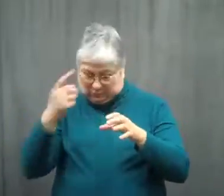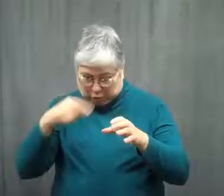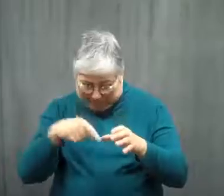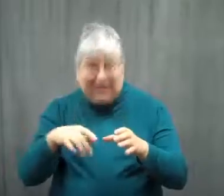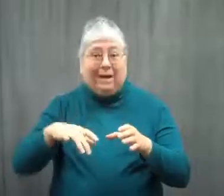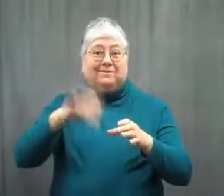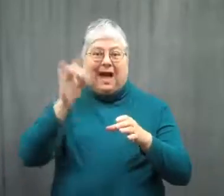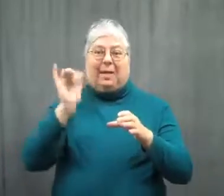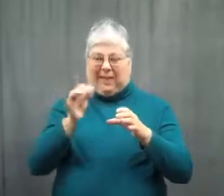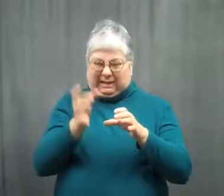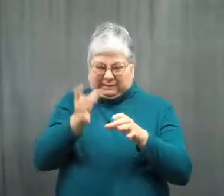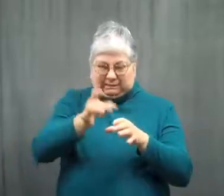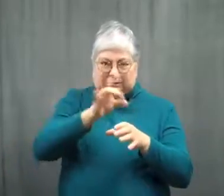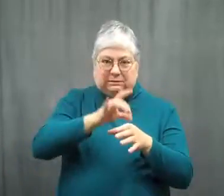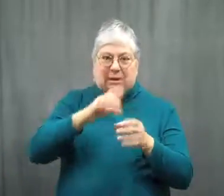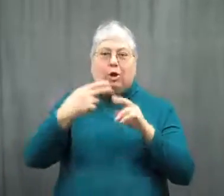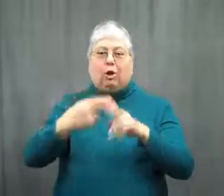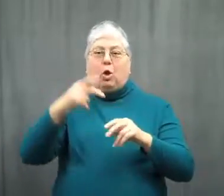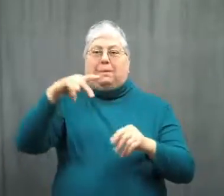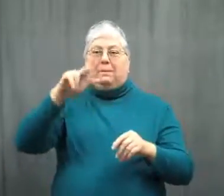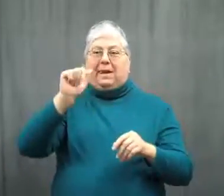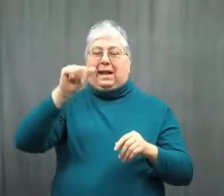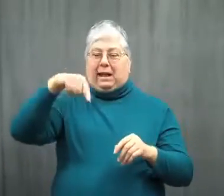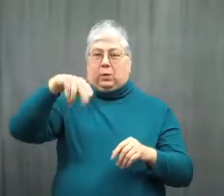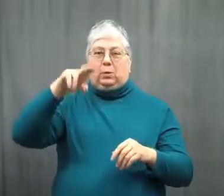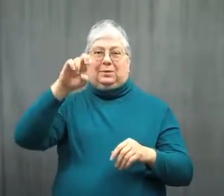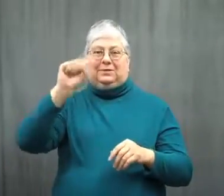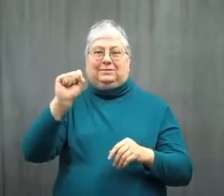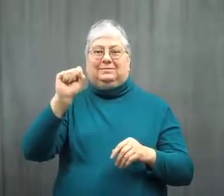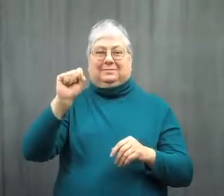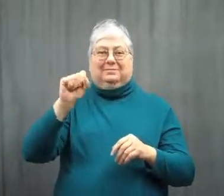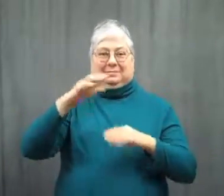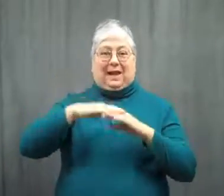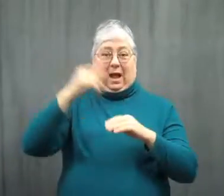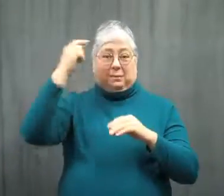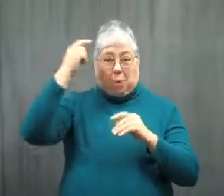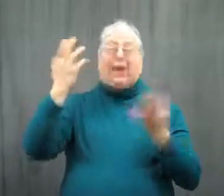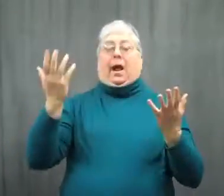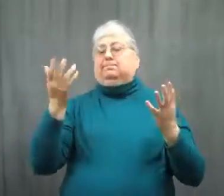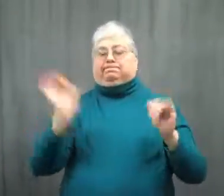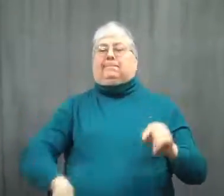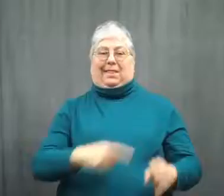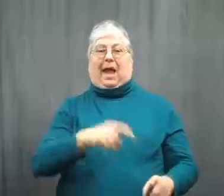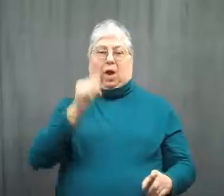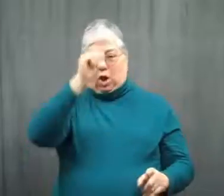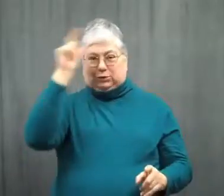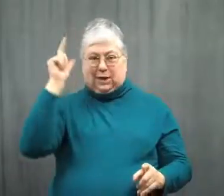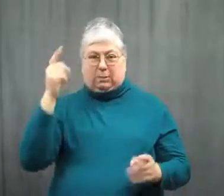If they find plaques, then it is definitely Alzheimer's.